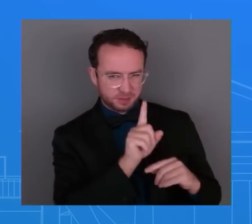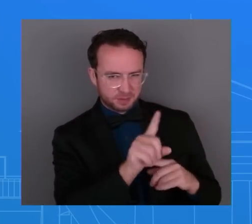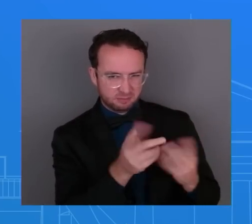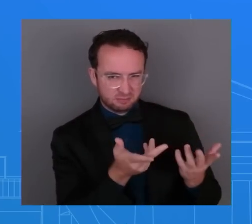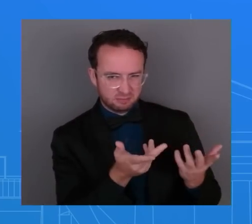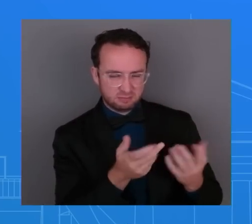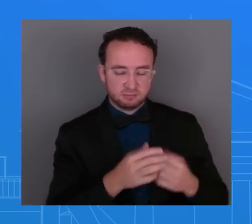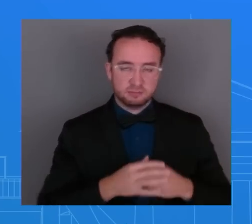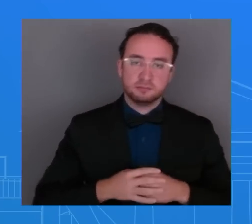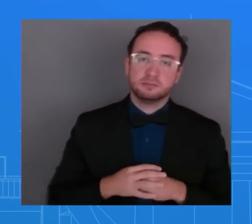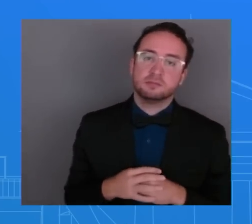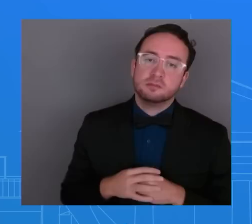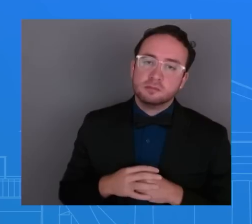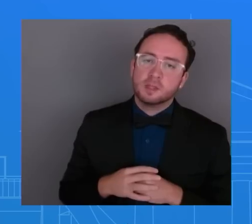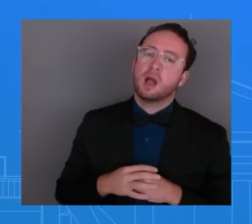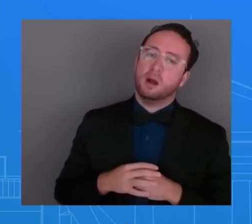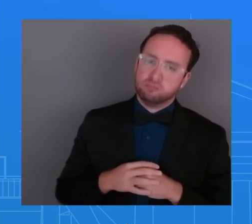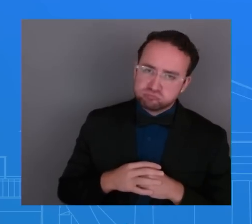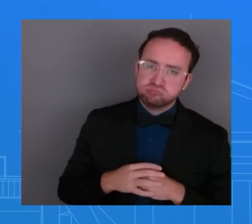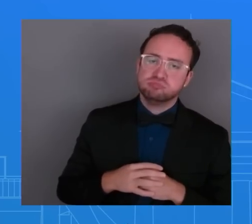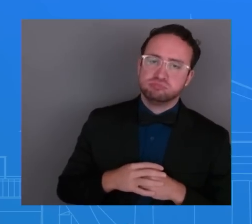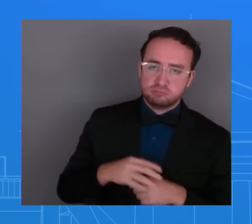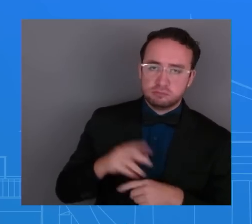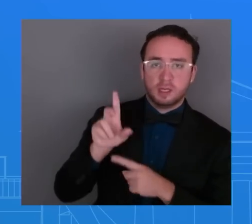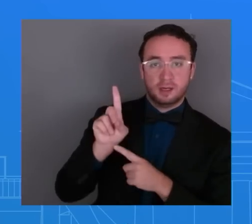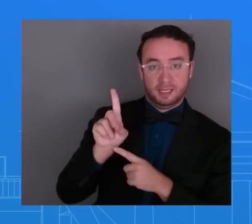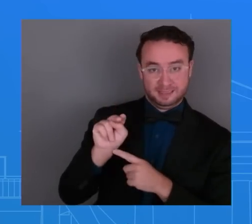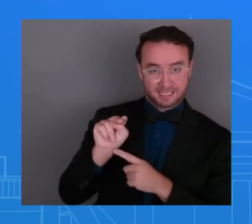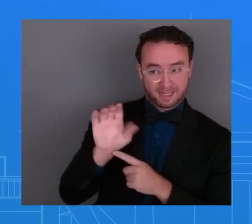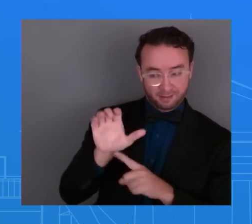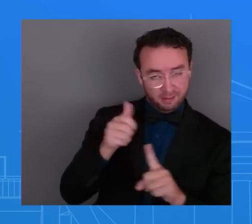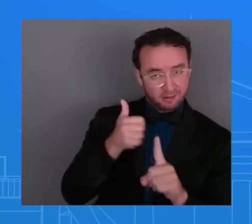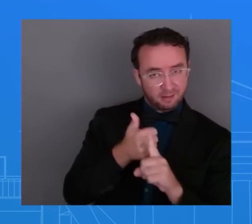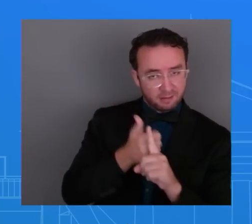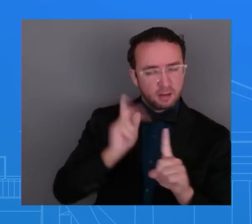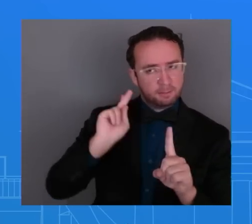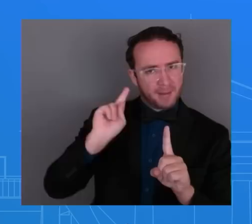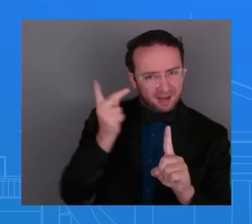But it's an event that he views as -- as very important.